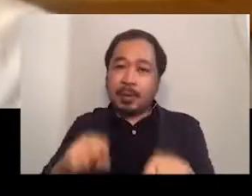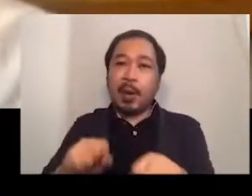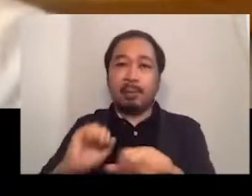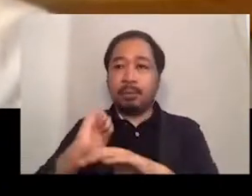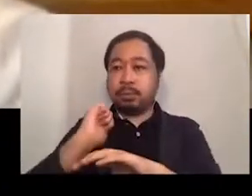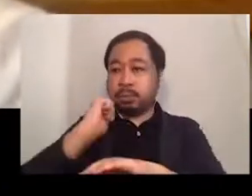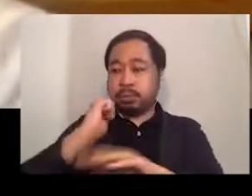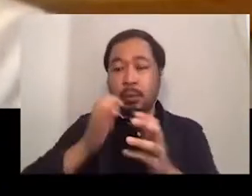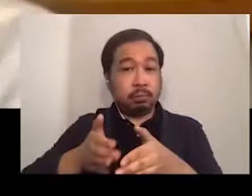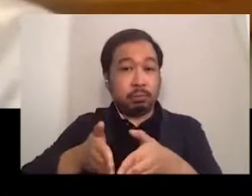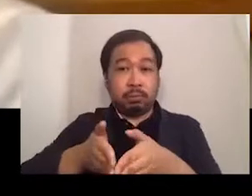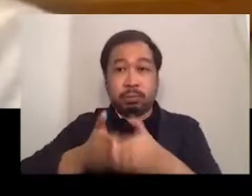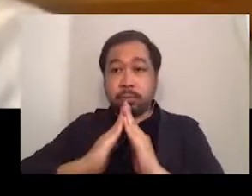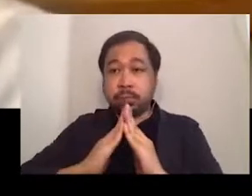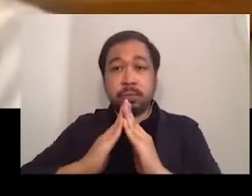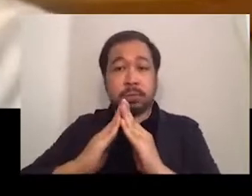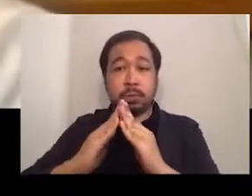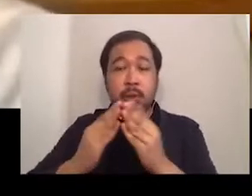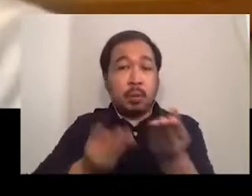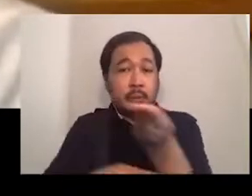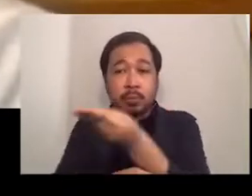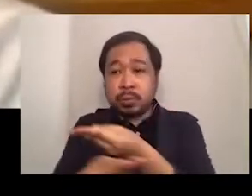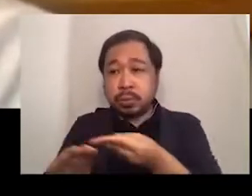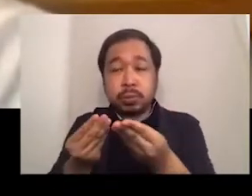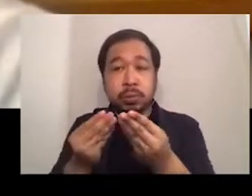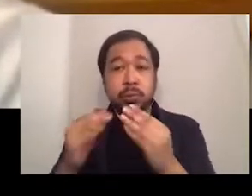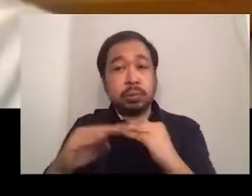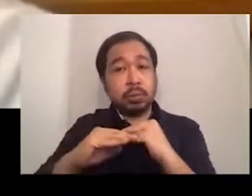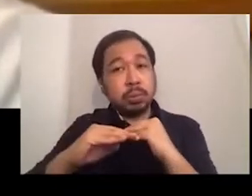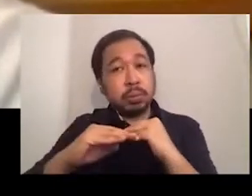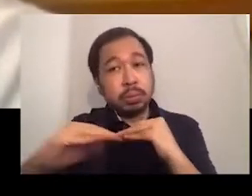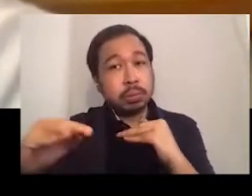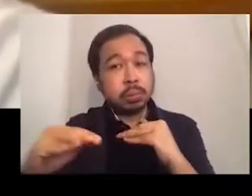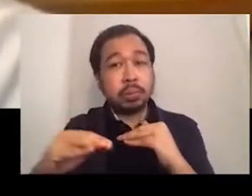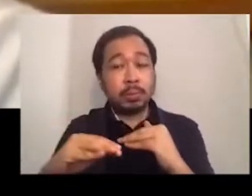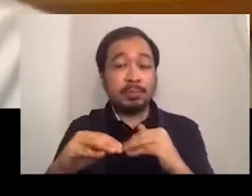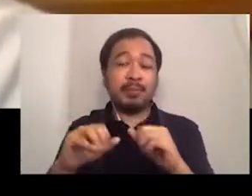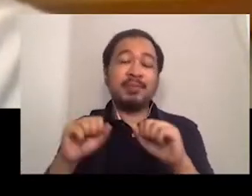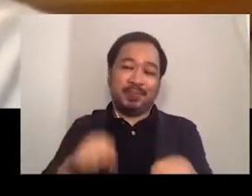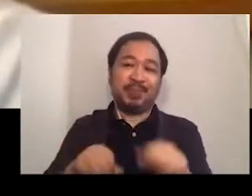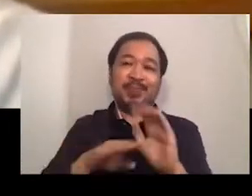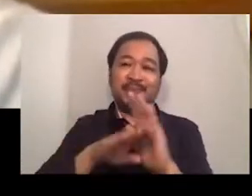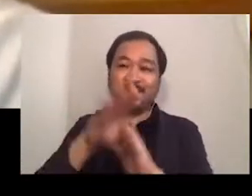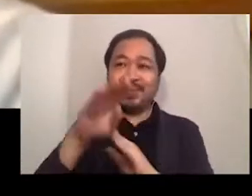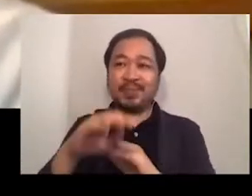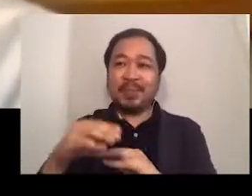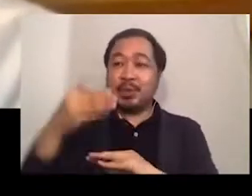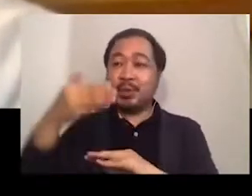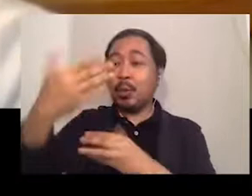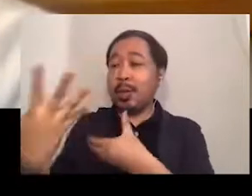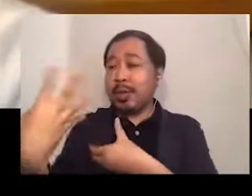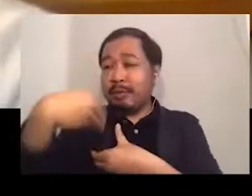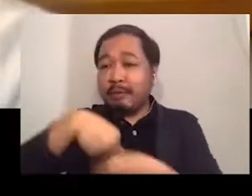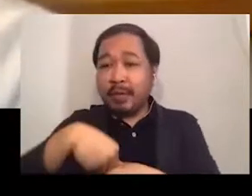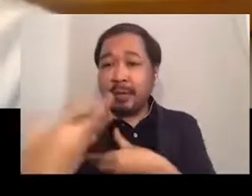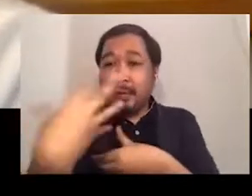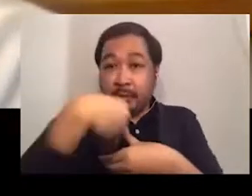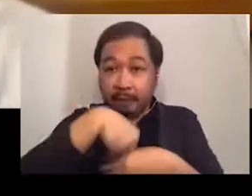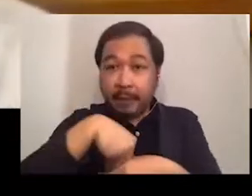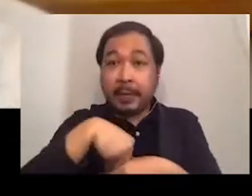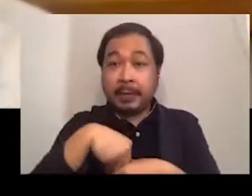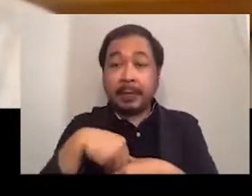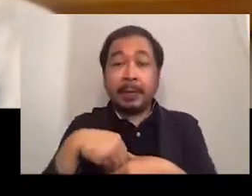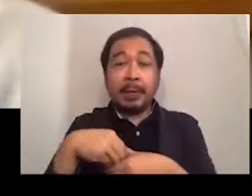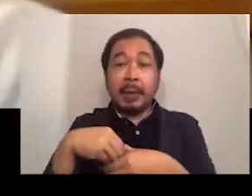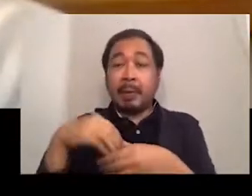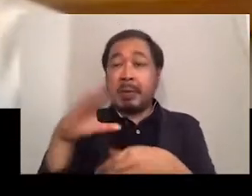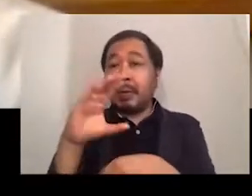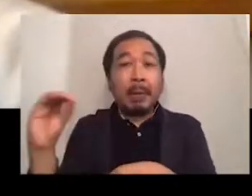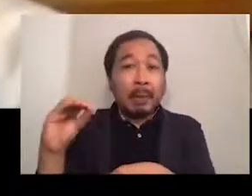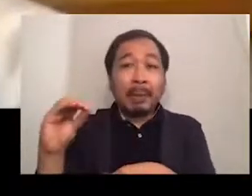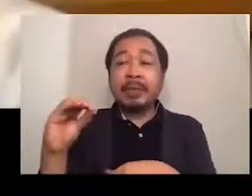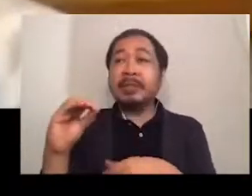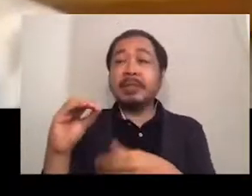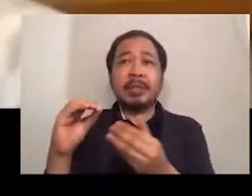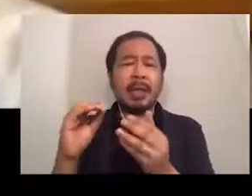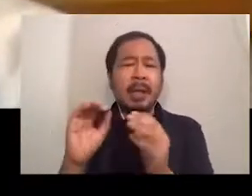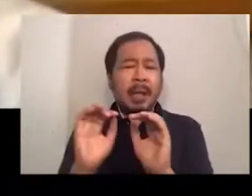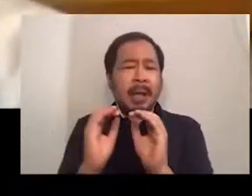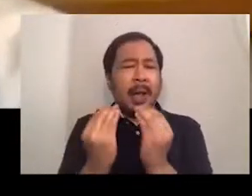We can invite more companies to take a more active role in making our world more accessible during and after this pandemic.